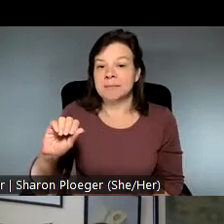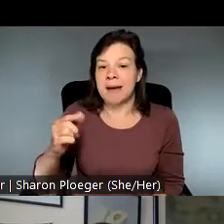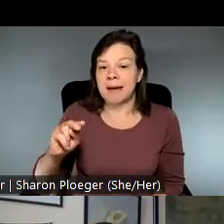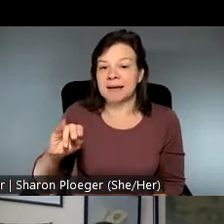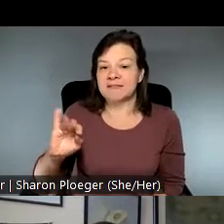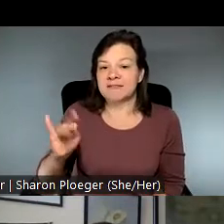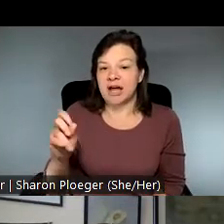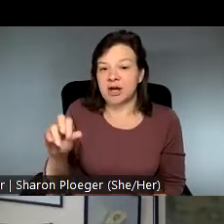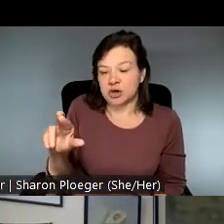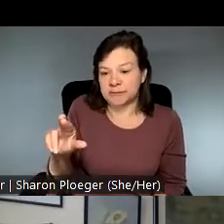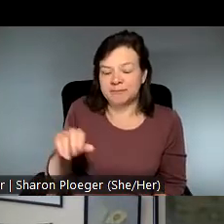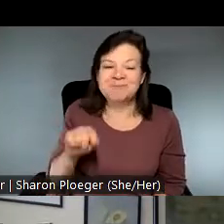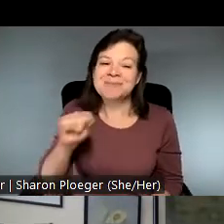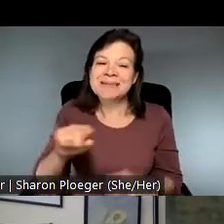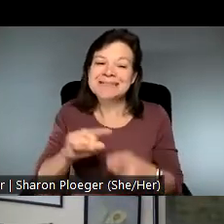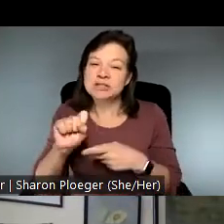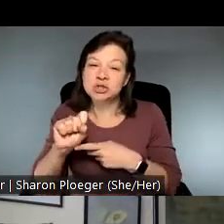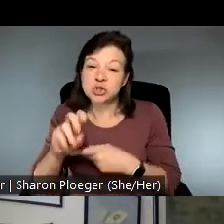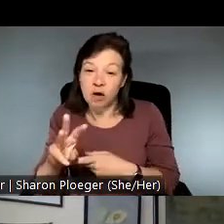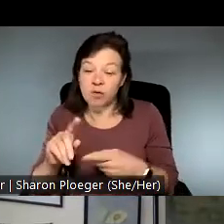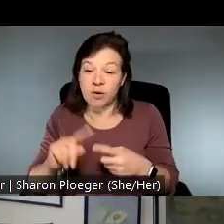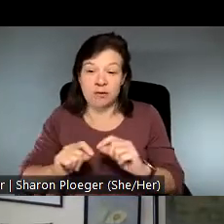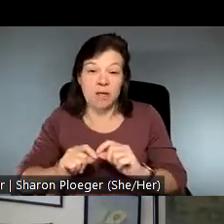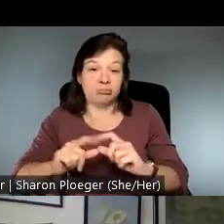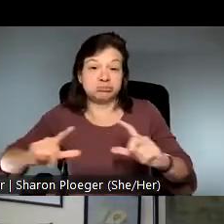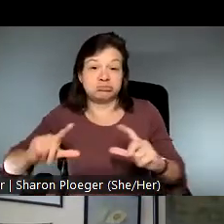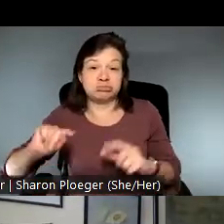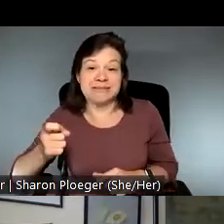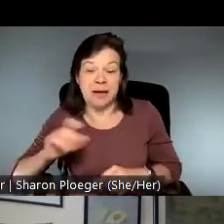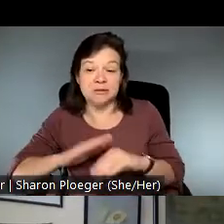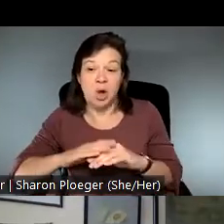This is a software which magnifies text on a computer or mobile device.